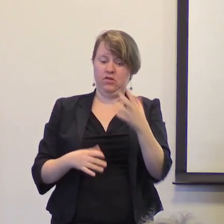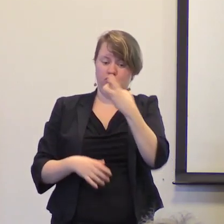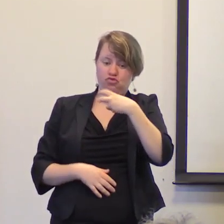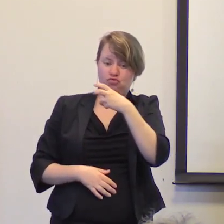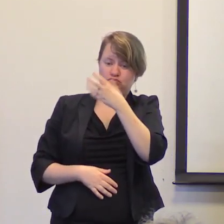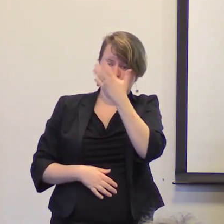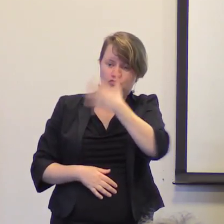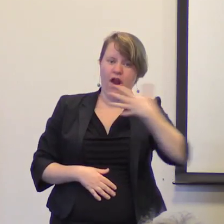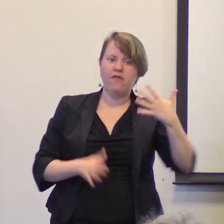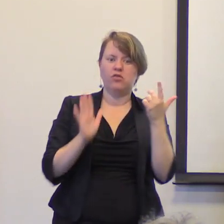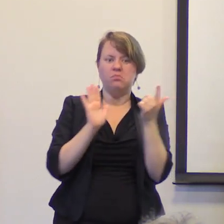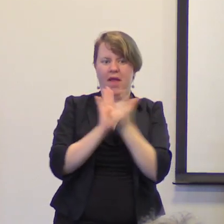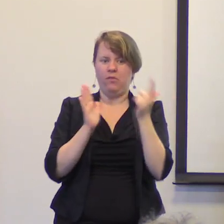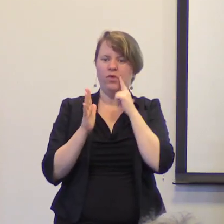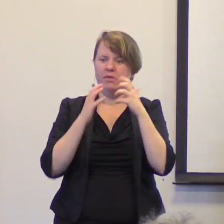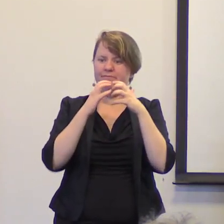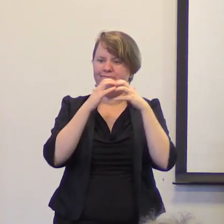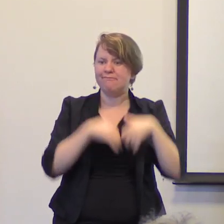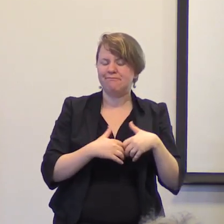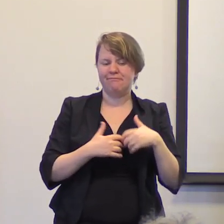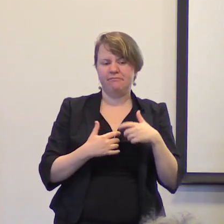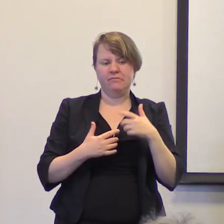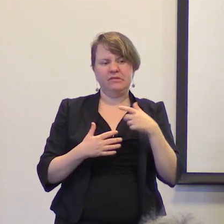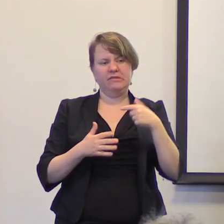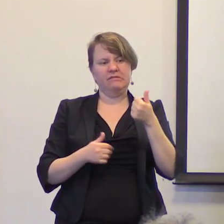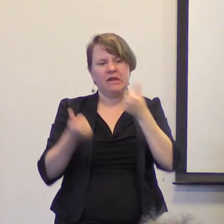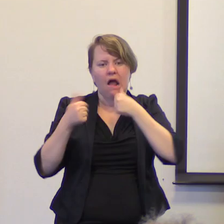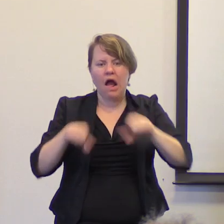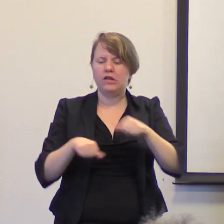struck down as a matter of due process and possibly more.